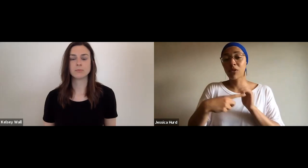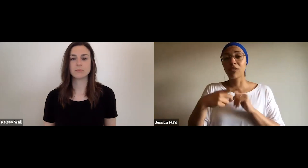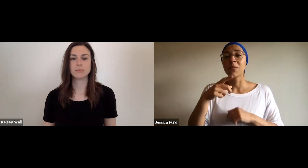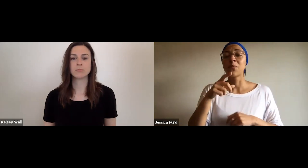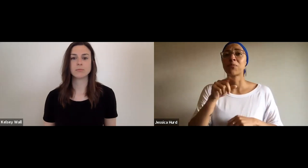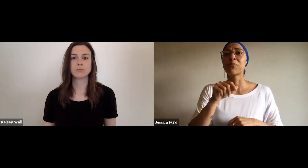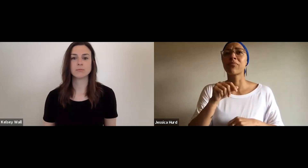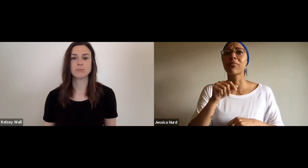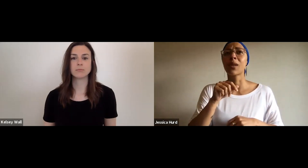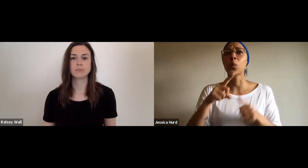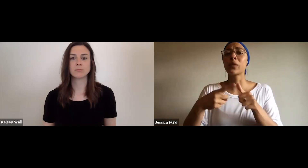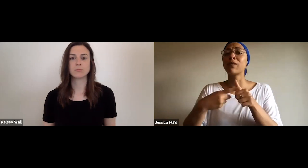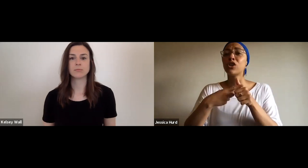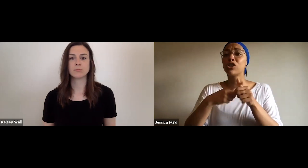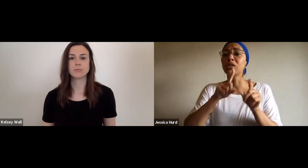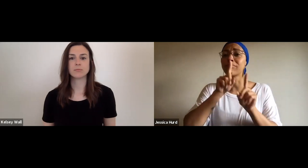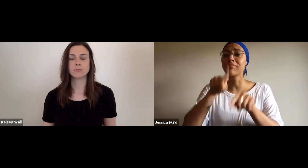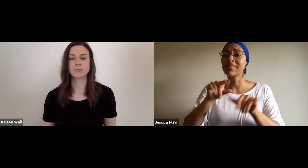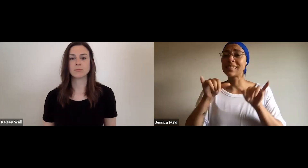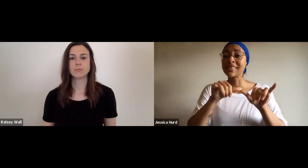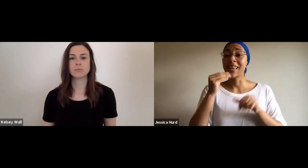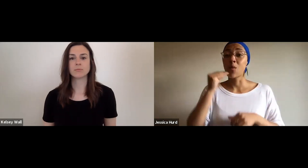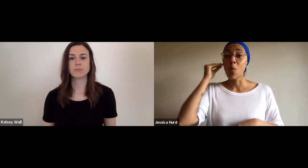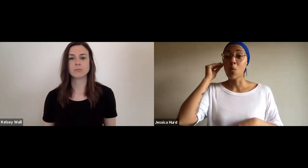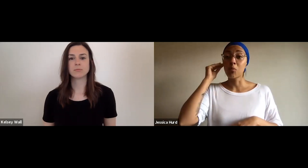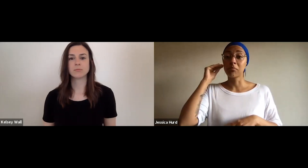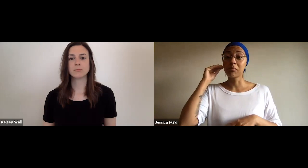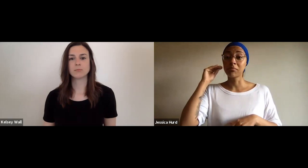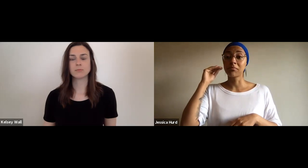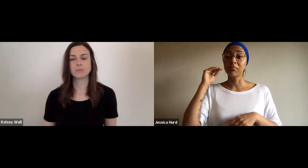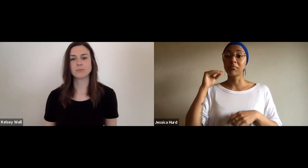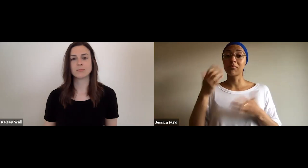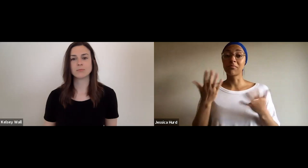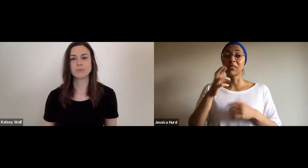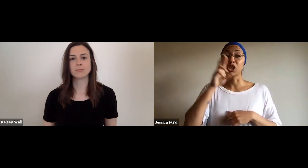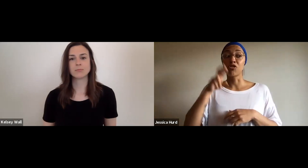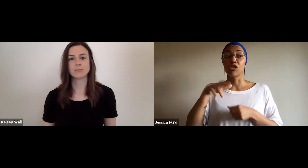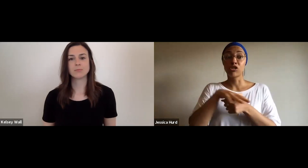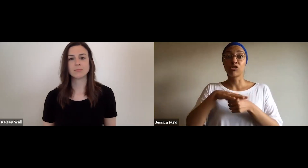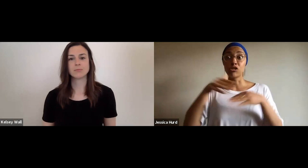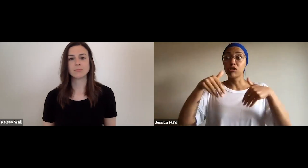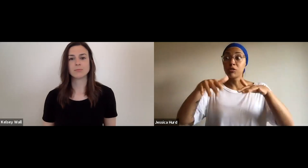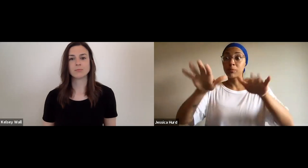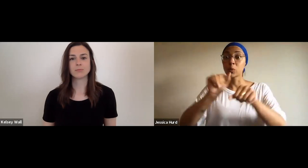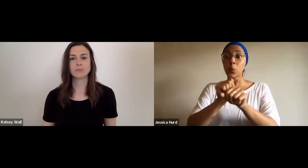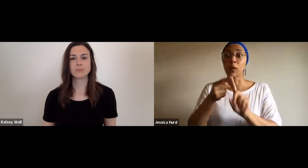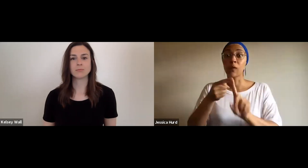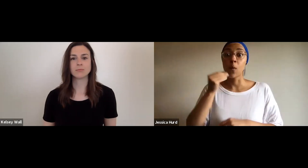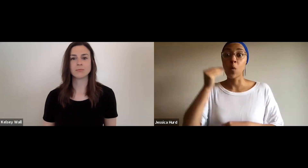For me, I can give you a perfect example of this. Because of having to work from home and being home all the time,